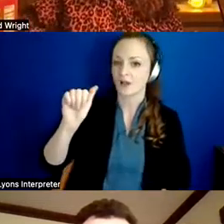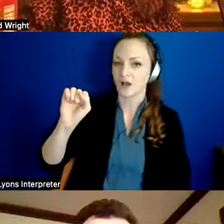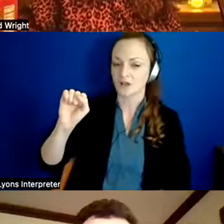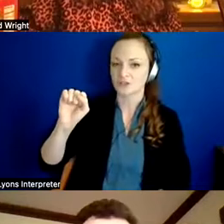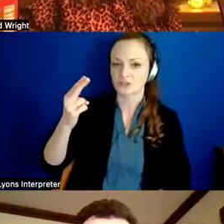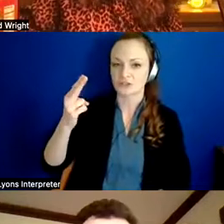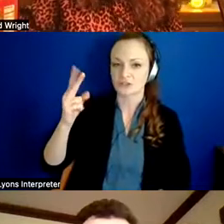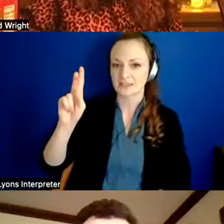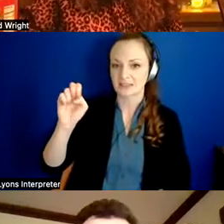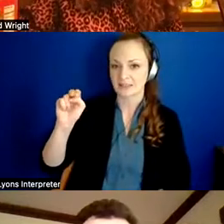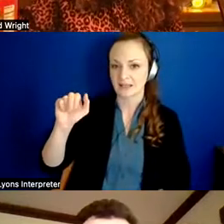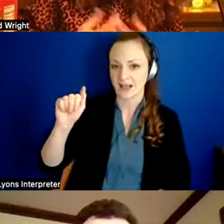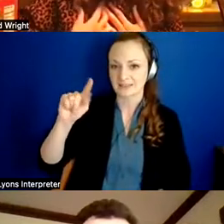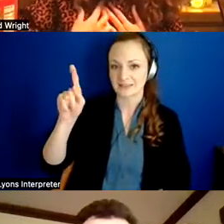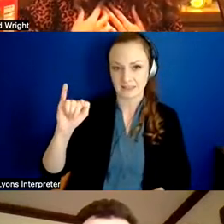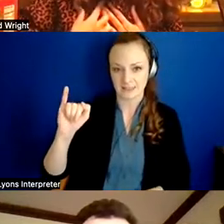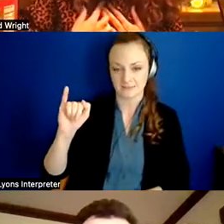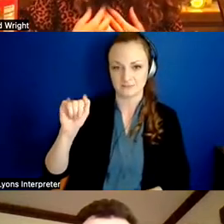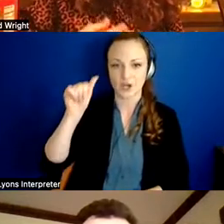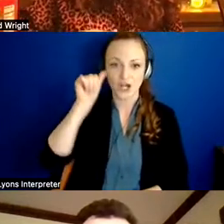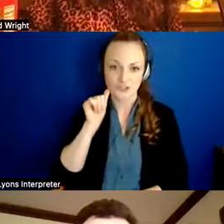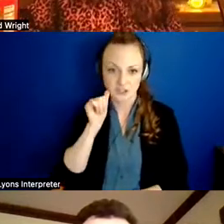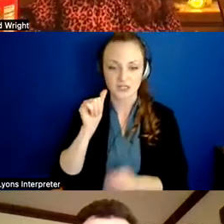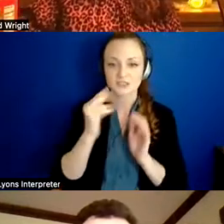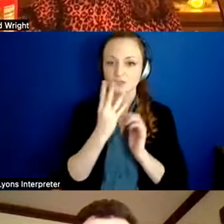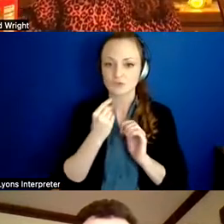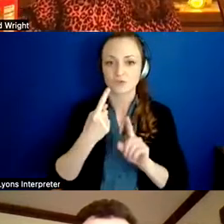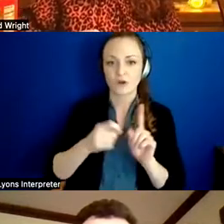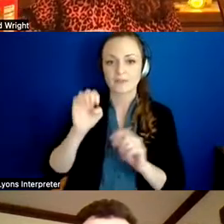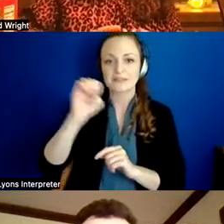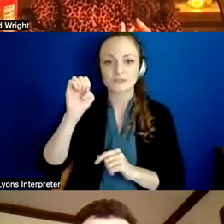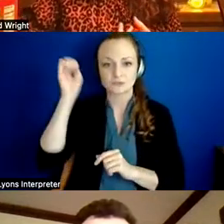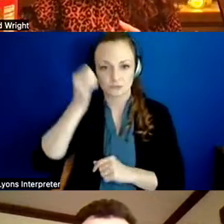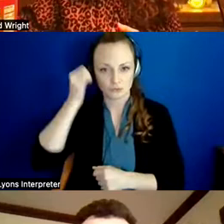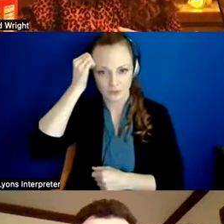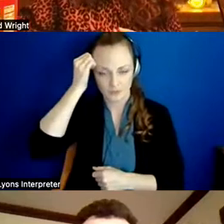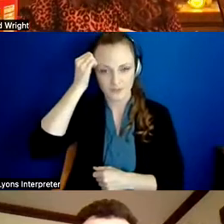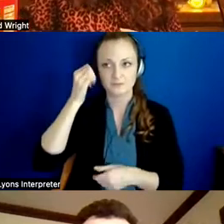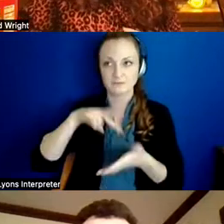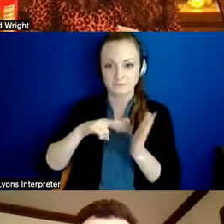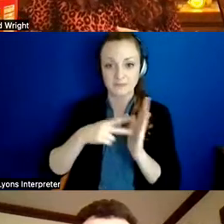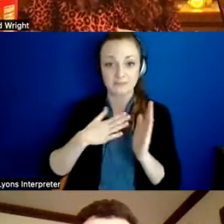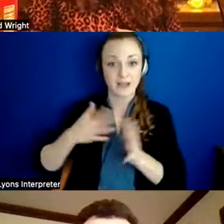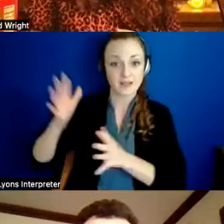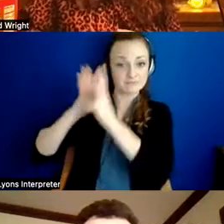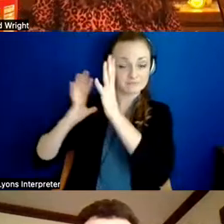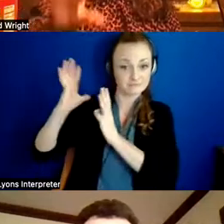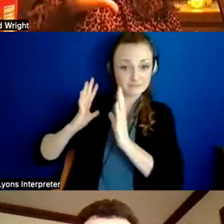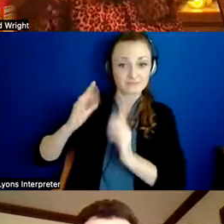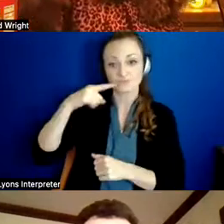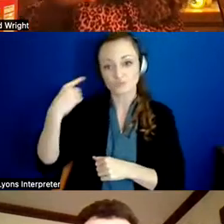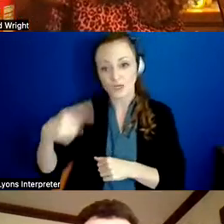19:34:54 So my my personal relatives are Russian, Romanian, and Austrian, so Eastern, Austro-hungarian